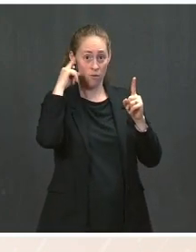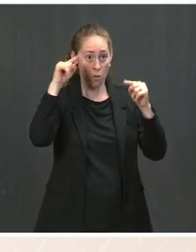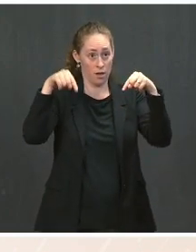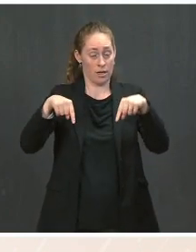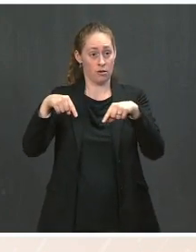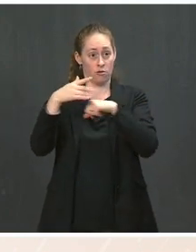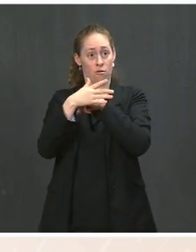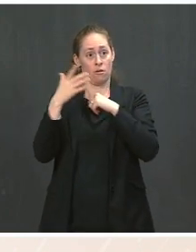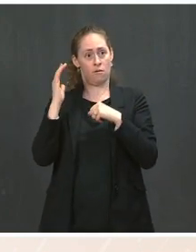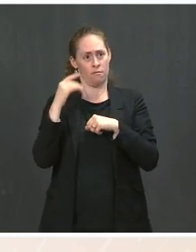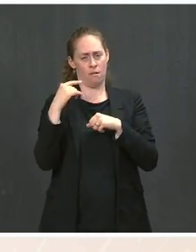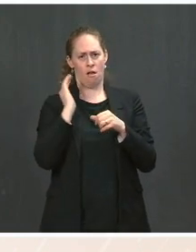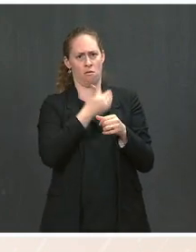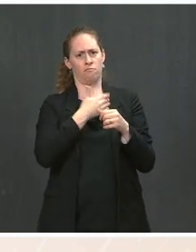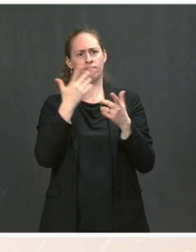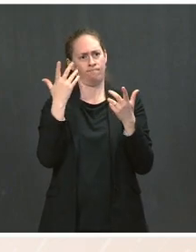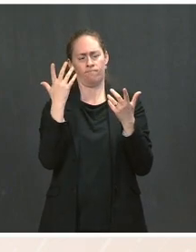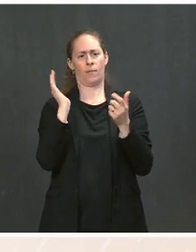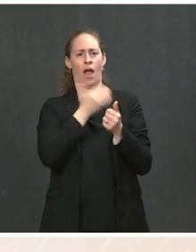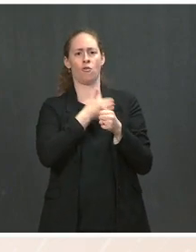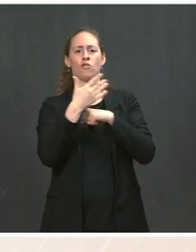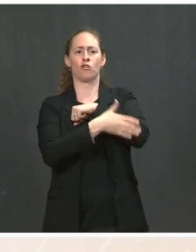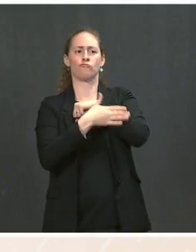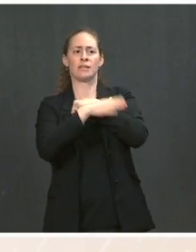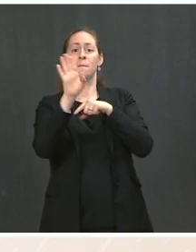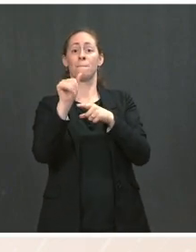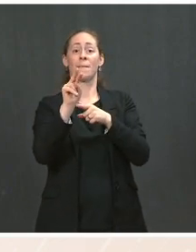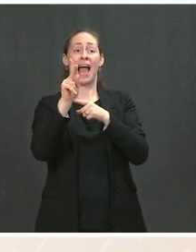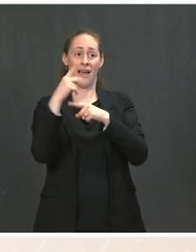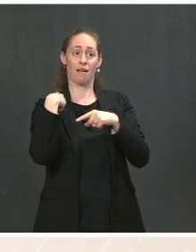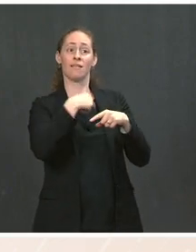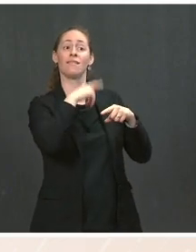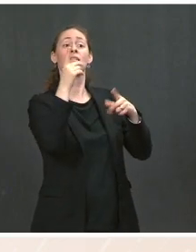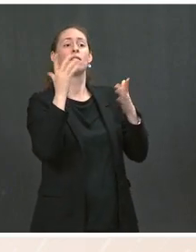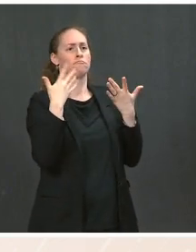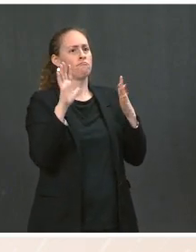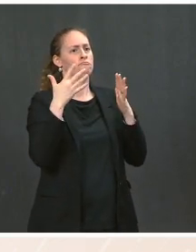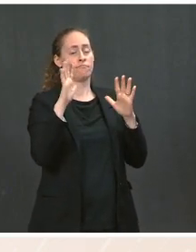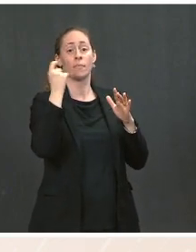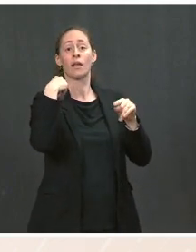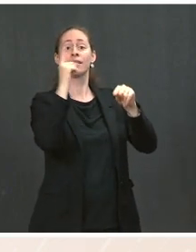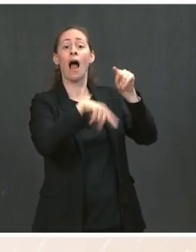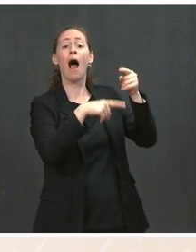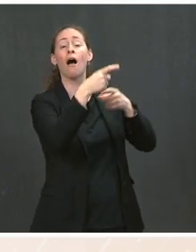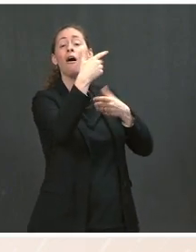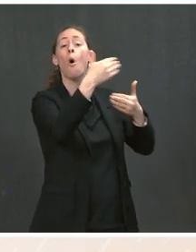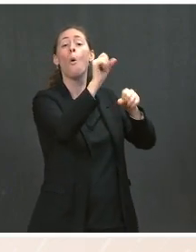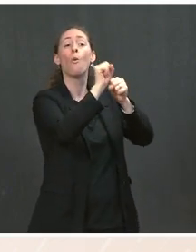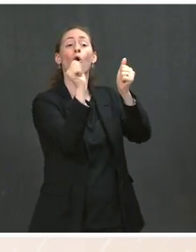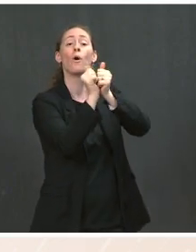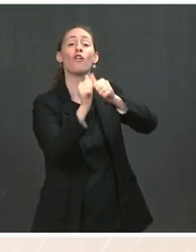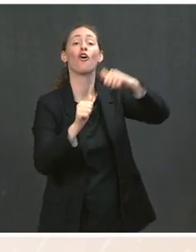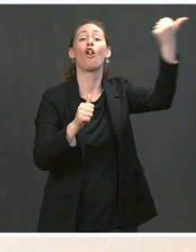from new purchases of non-ruble denominated debt in the primary market. This means the vast majority, or over 80 percent, of Russian's --